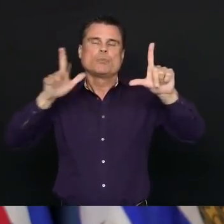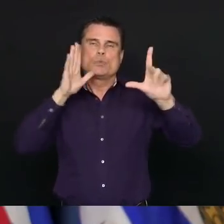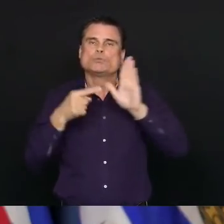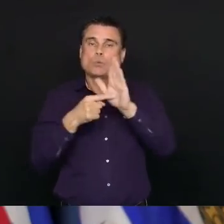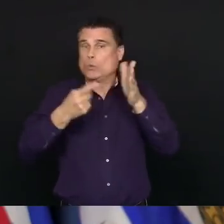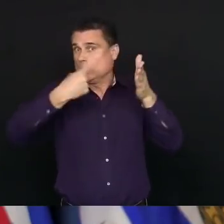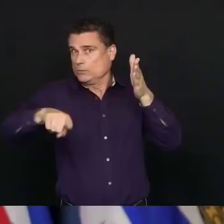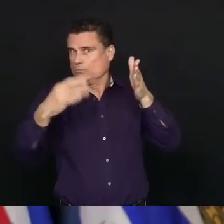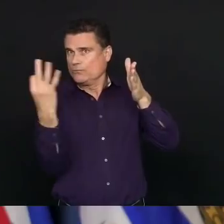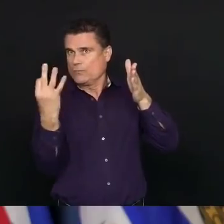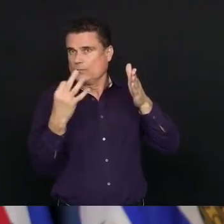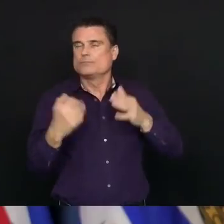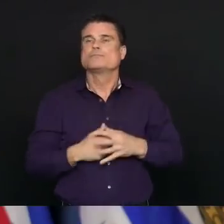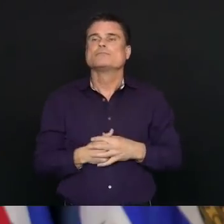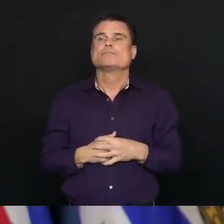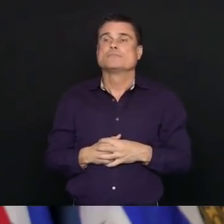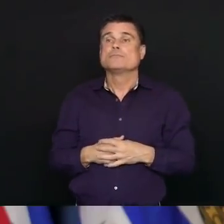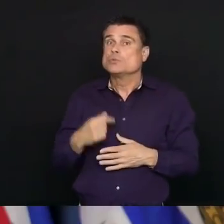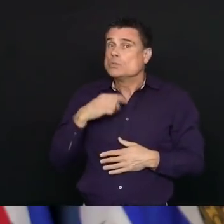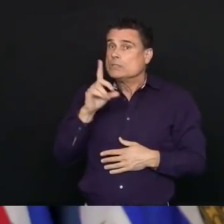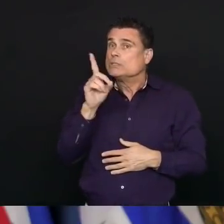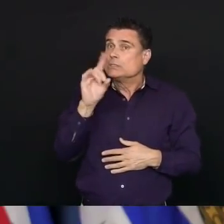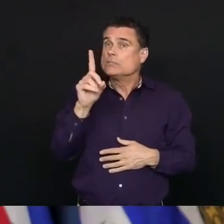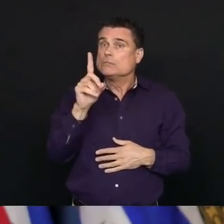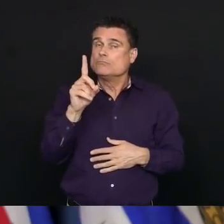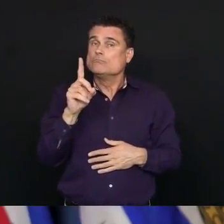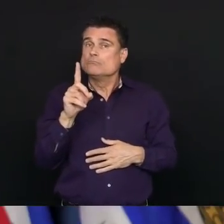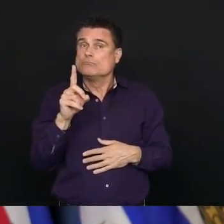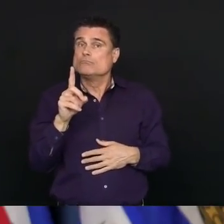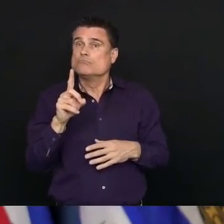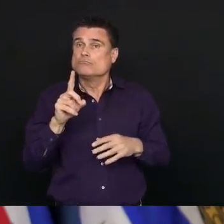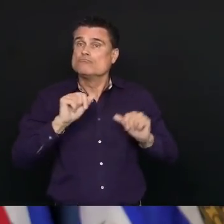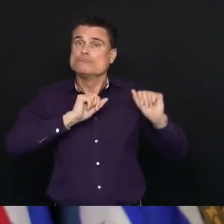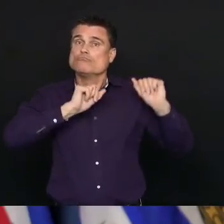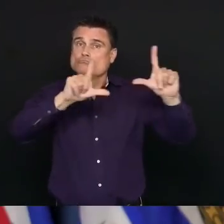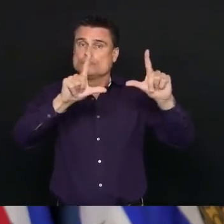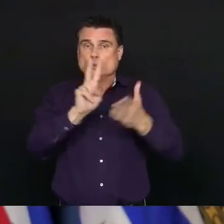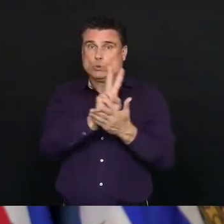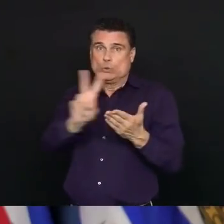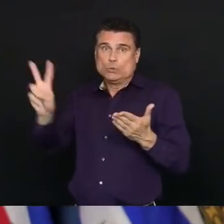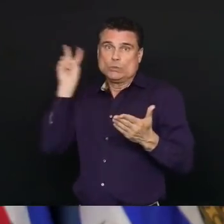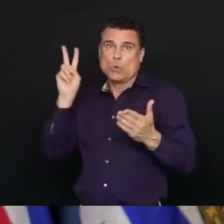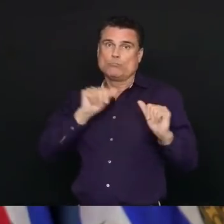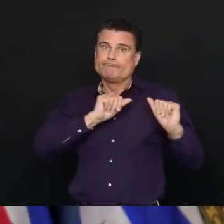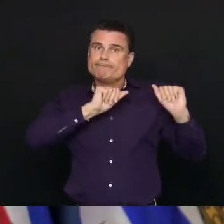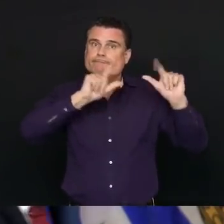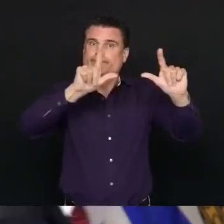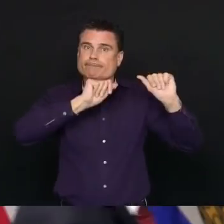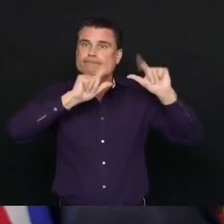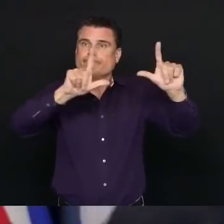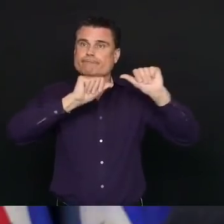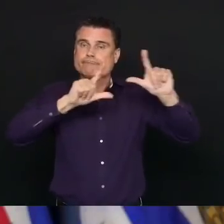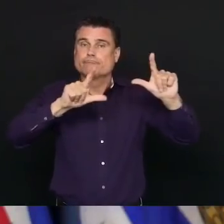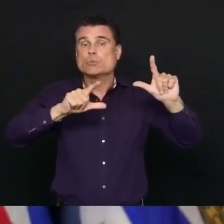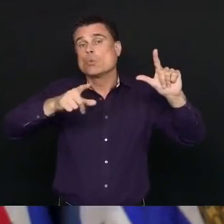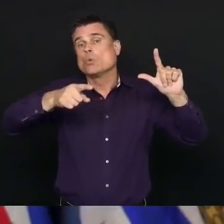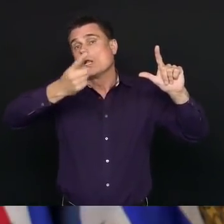And now there is a following. And we will update that modeling so people can see how we are doing and what her expectations are.